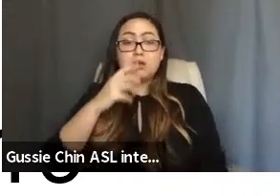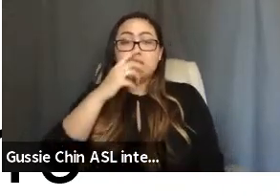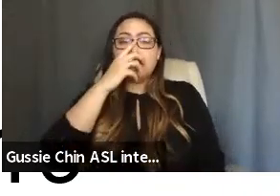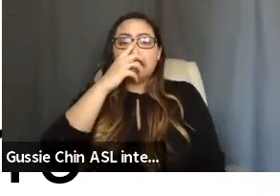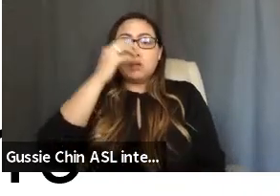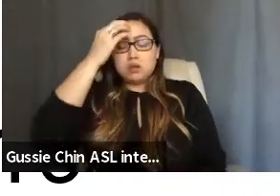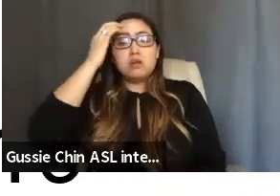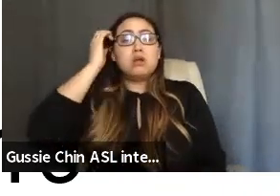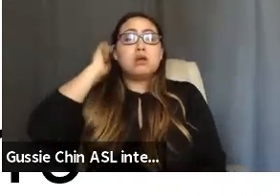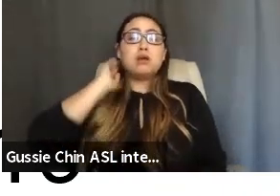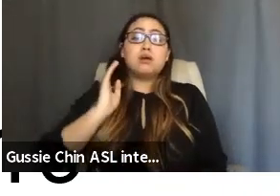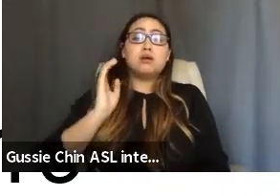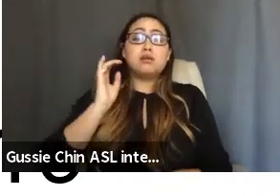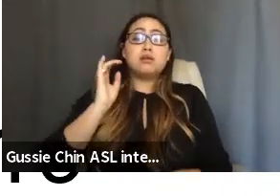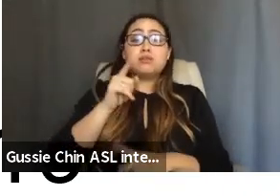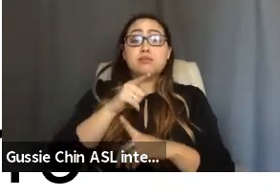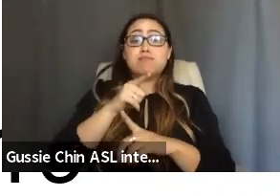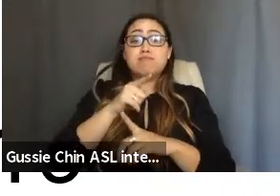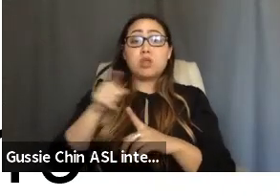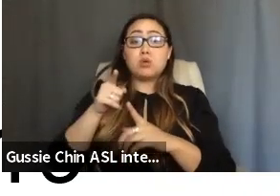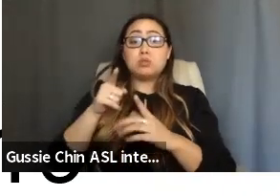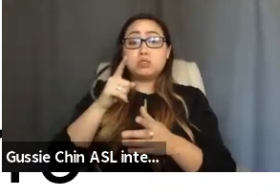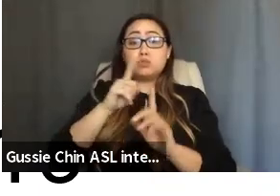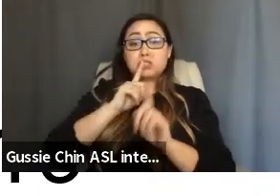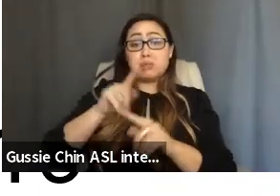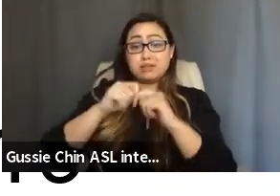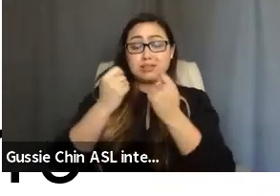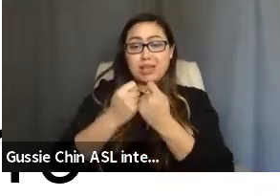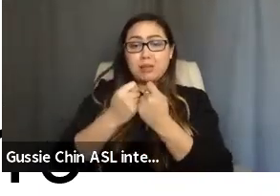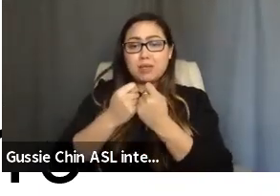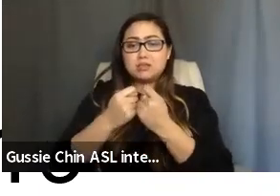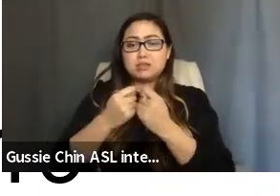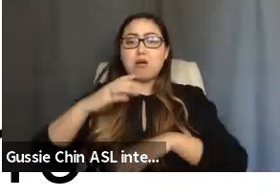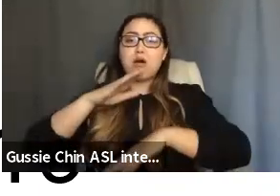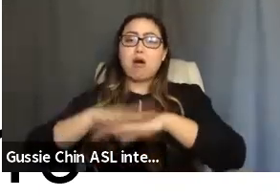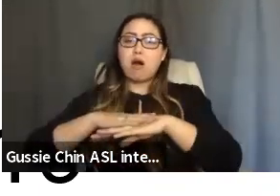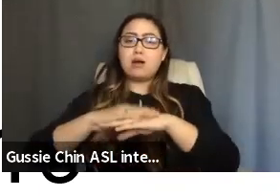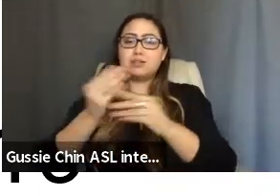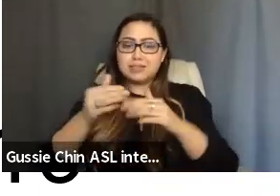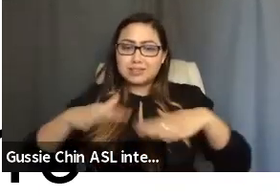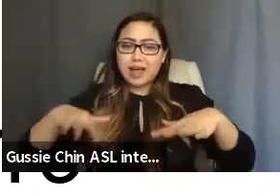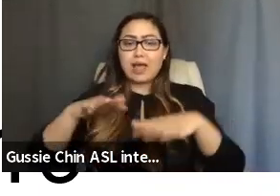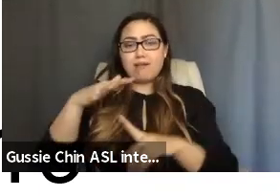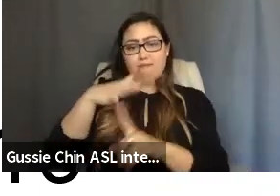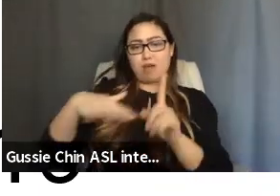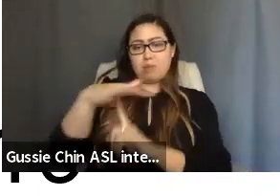accessibility assessments. That's happening like in the blue skies. So make sure that when we're